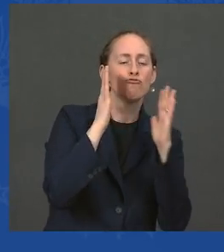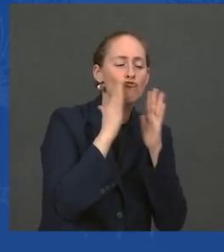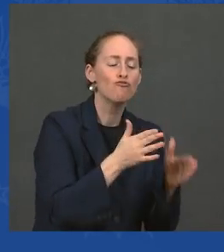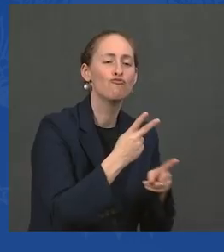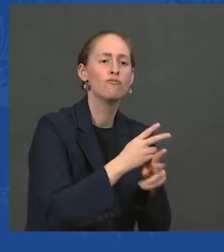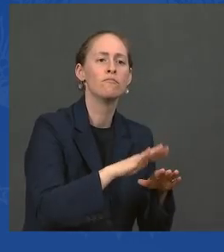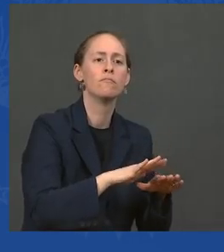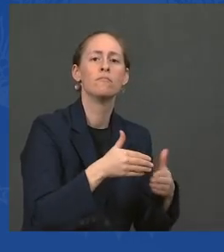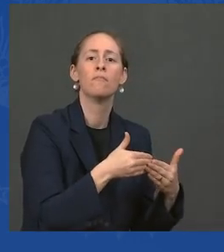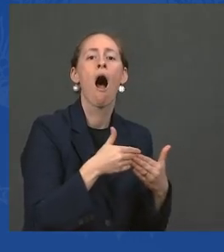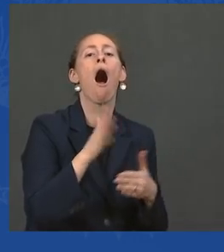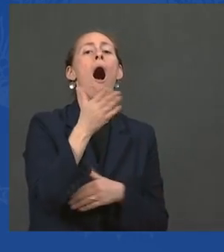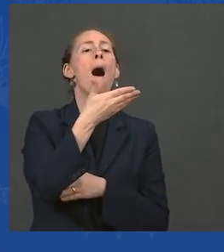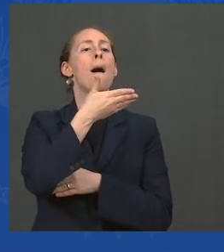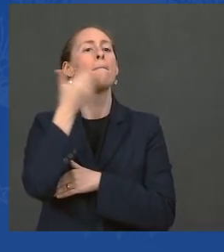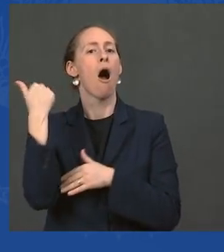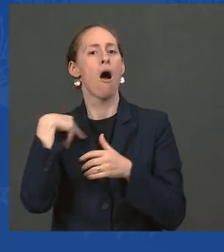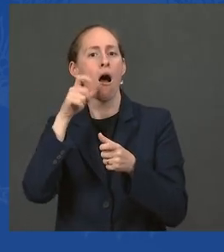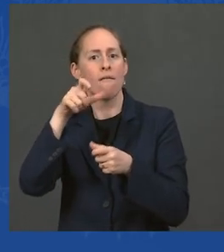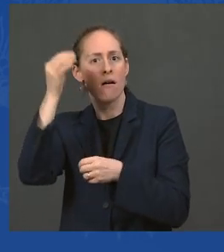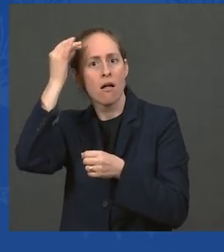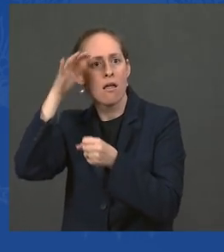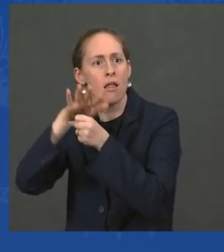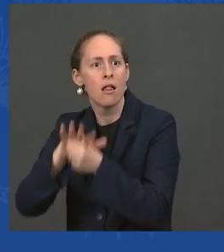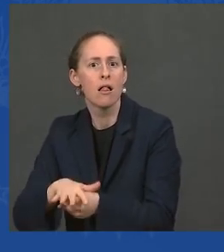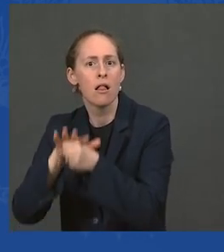We will be able to focus on what truly matters our family